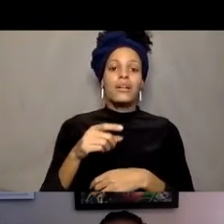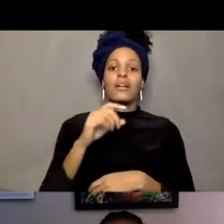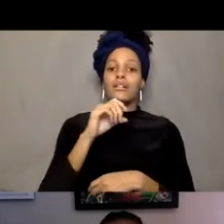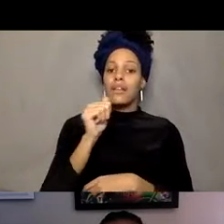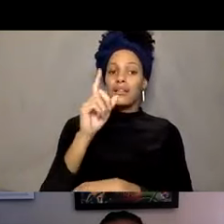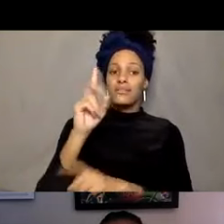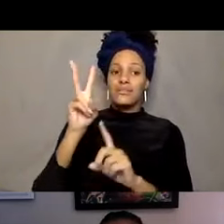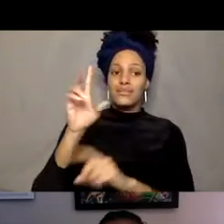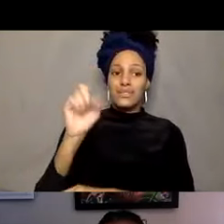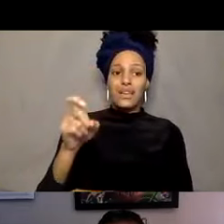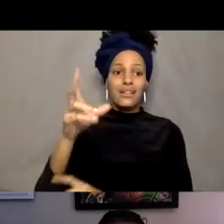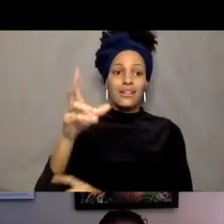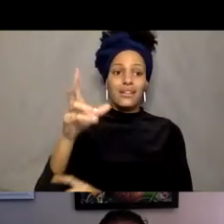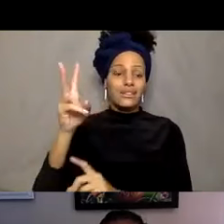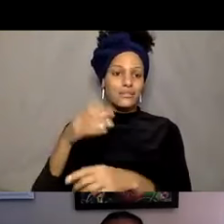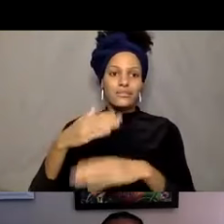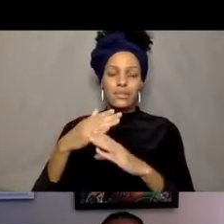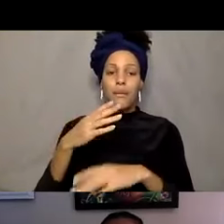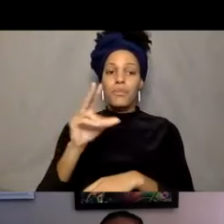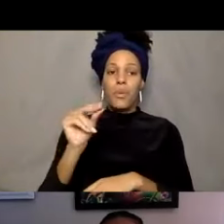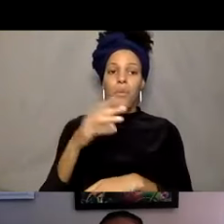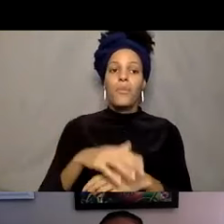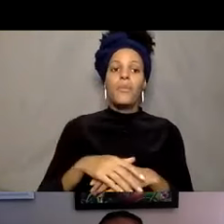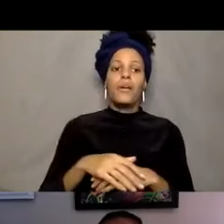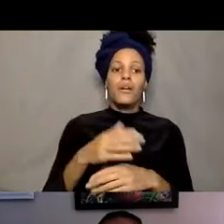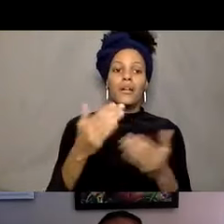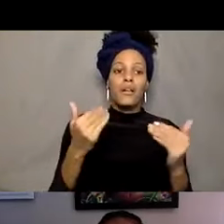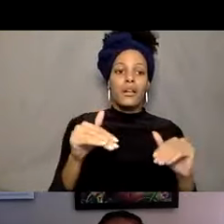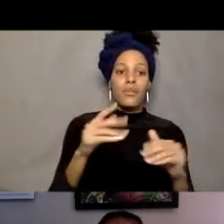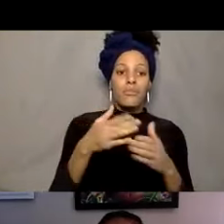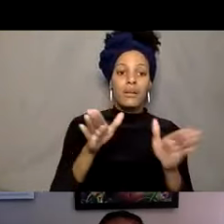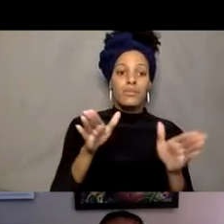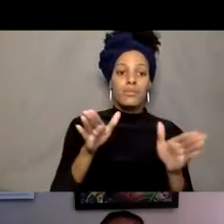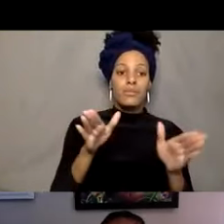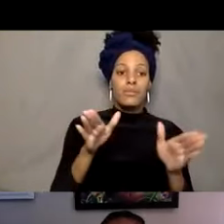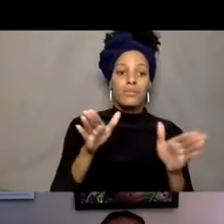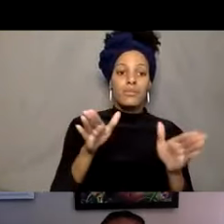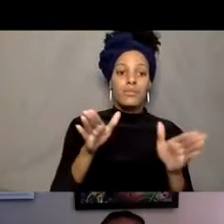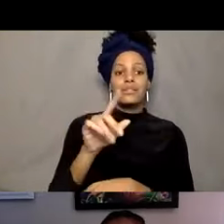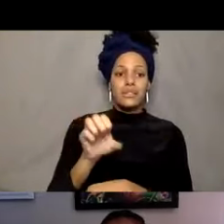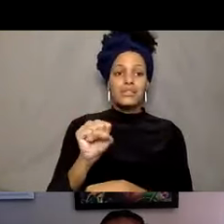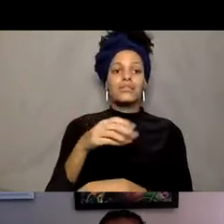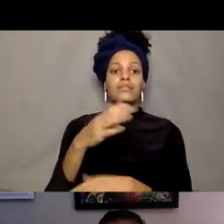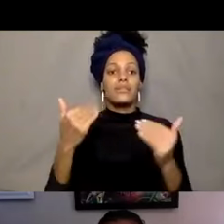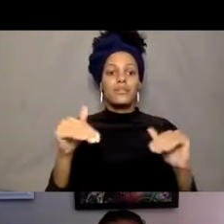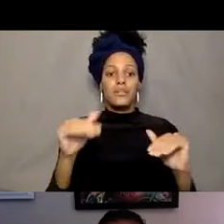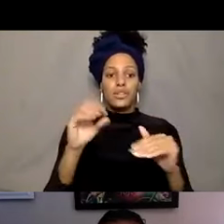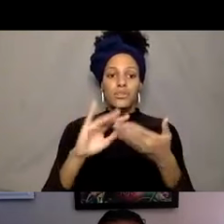nonprofit organizations with annual arts programming expenses of $400,000 or less.